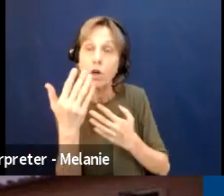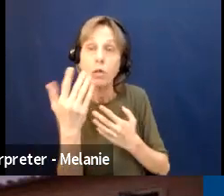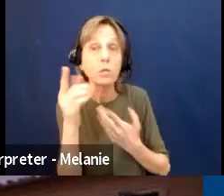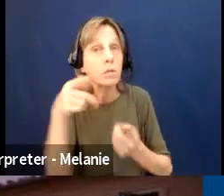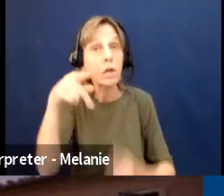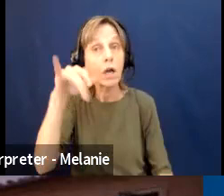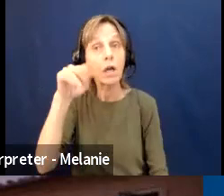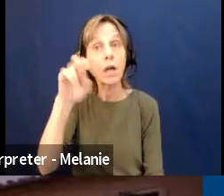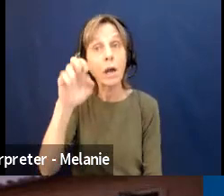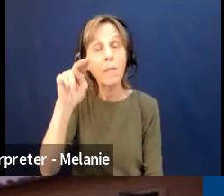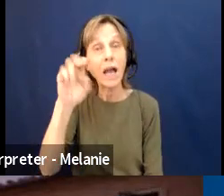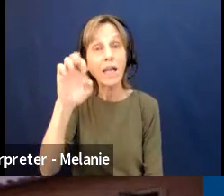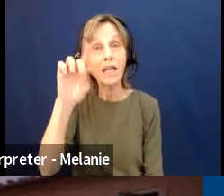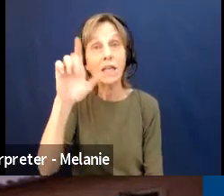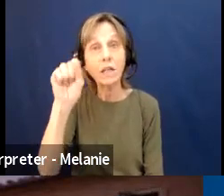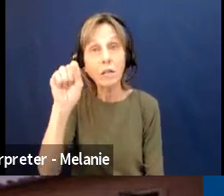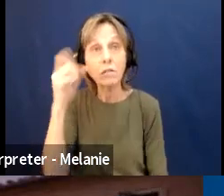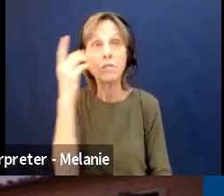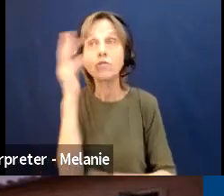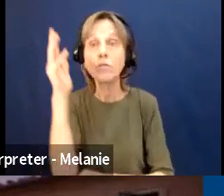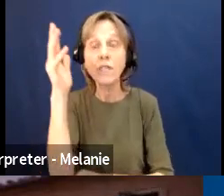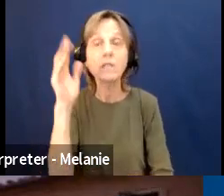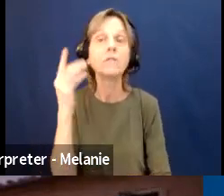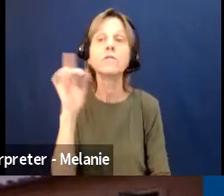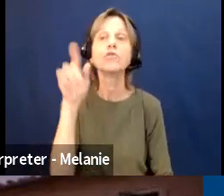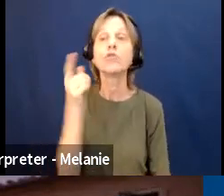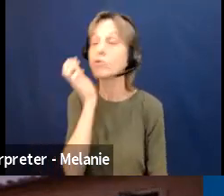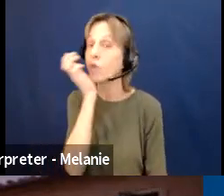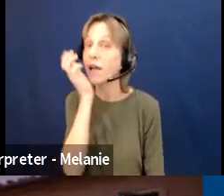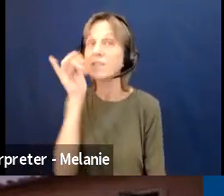you have trees that burned or was it just grass usually if it's just the grass you're going to